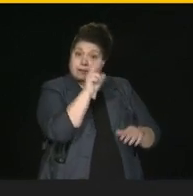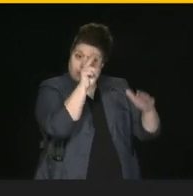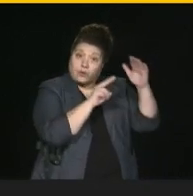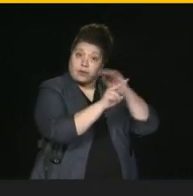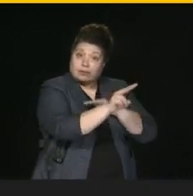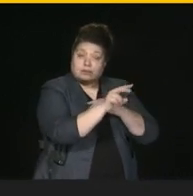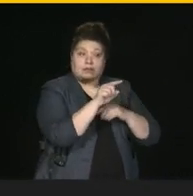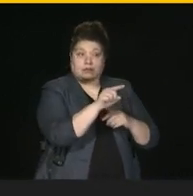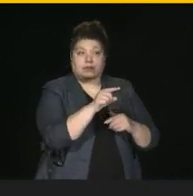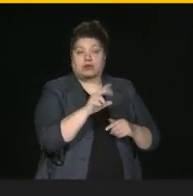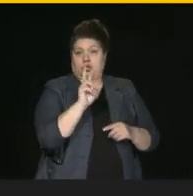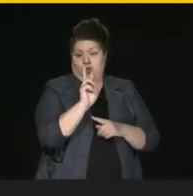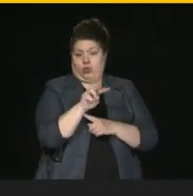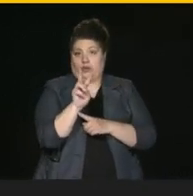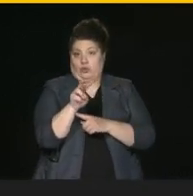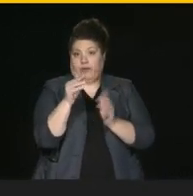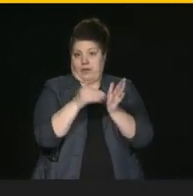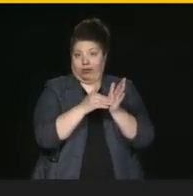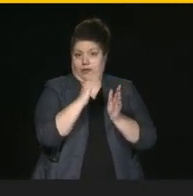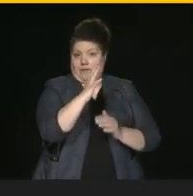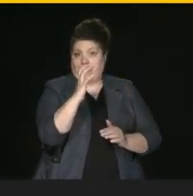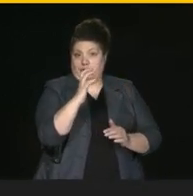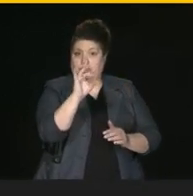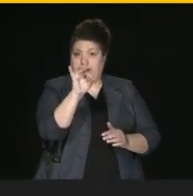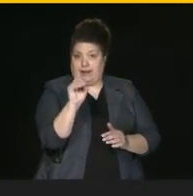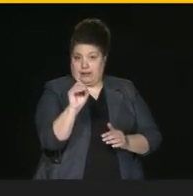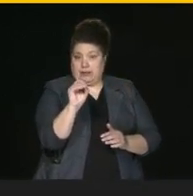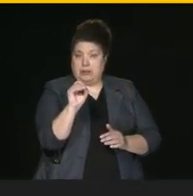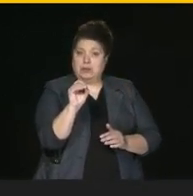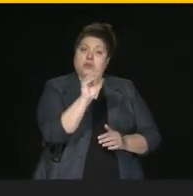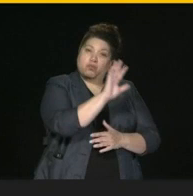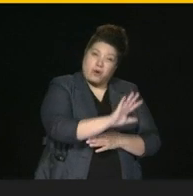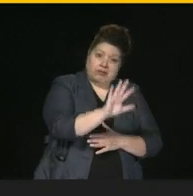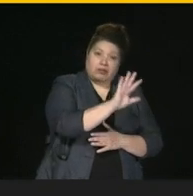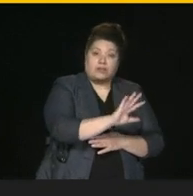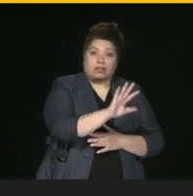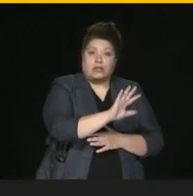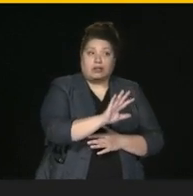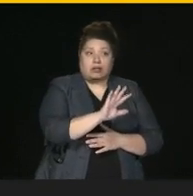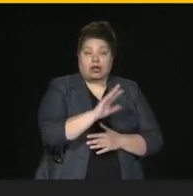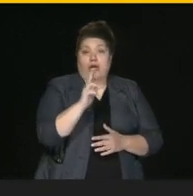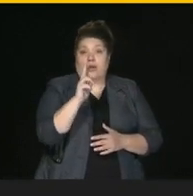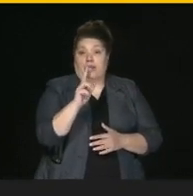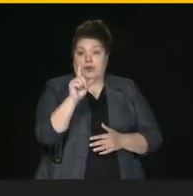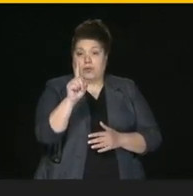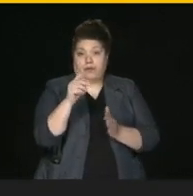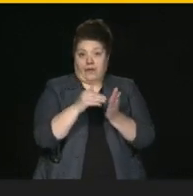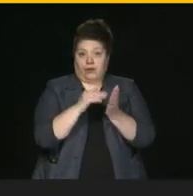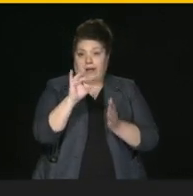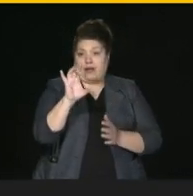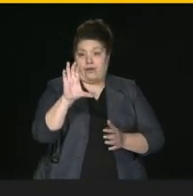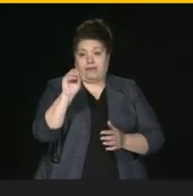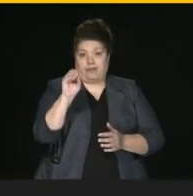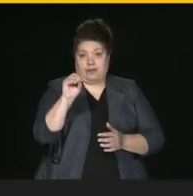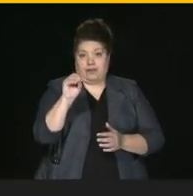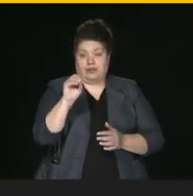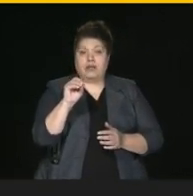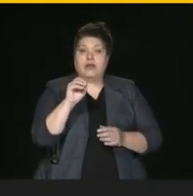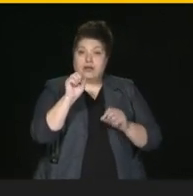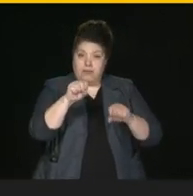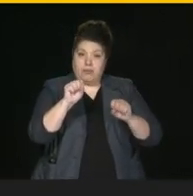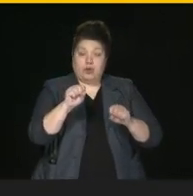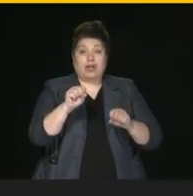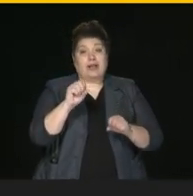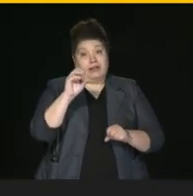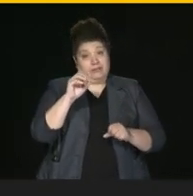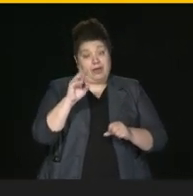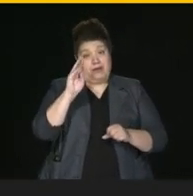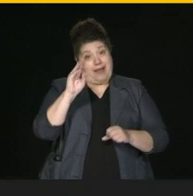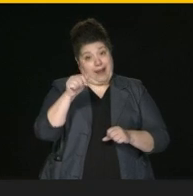WILL SEE FROM ABOUT 22,580 TO 3